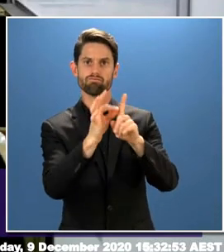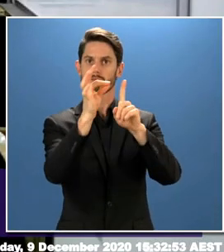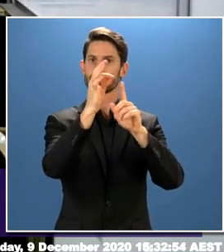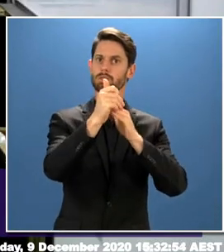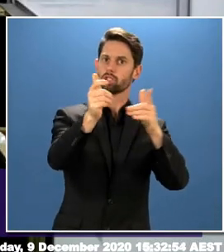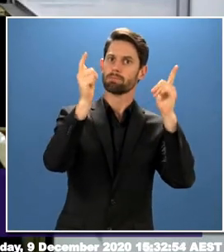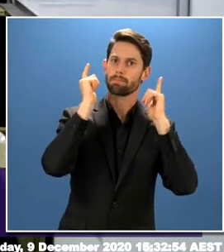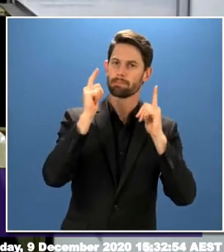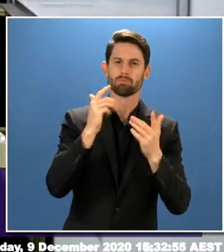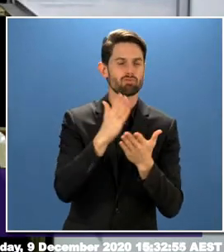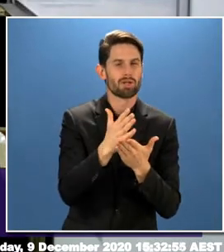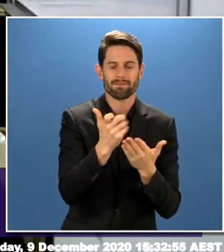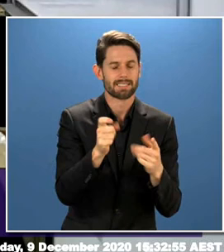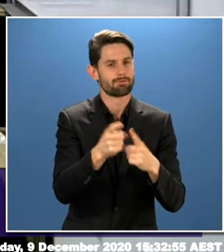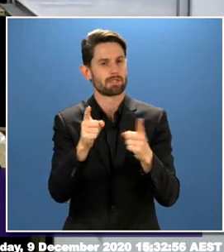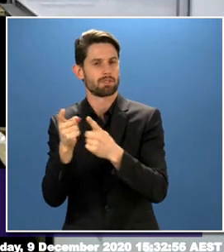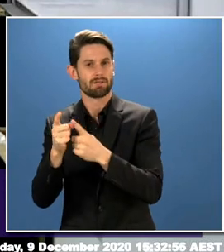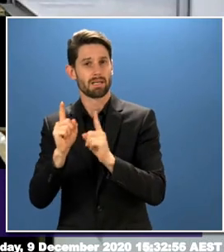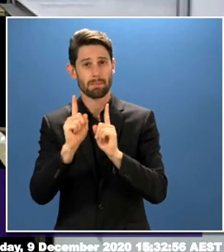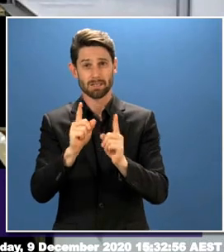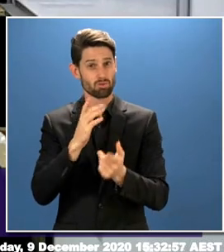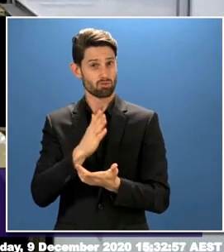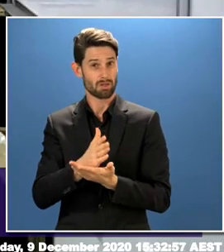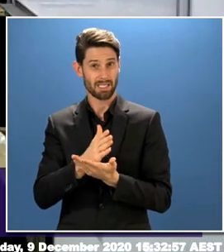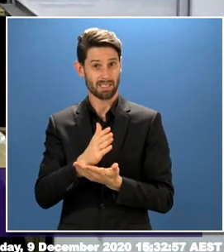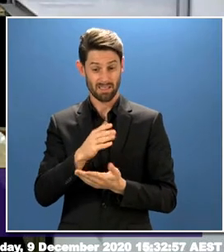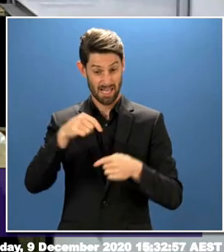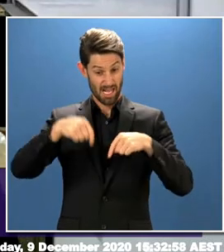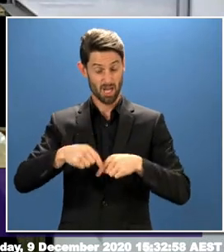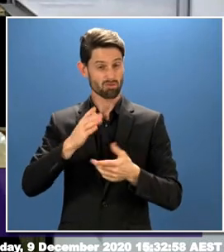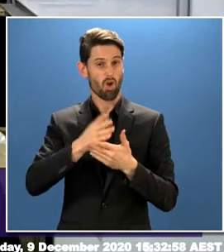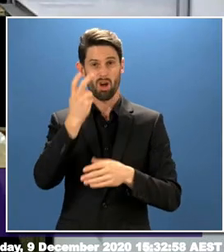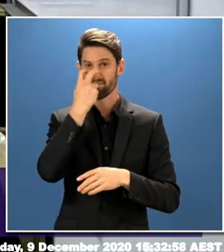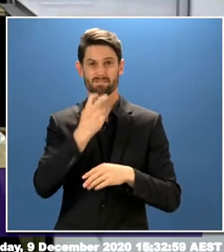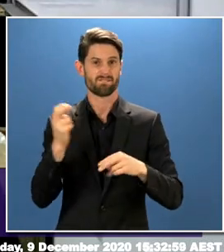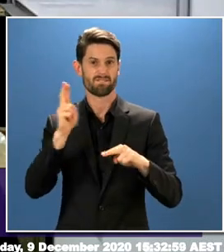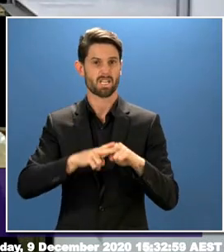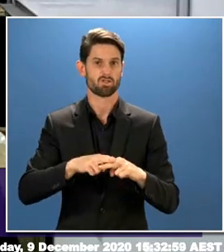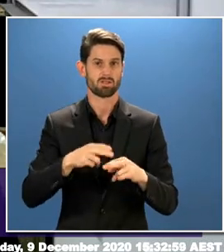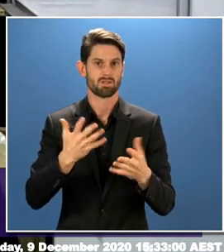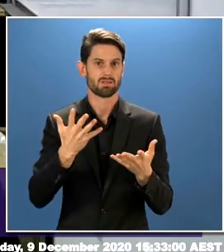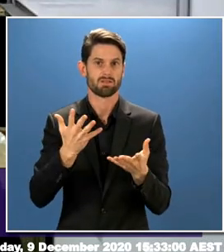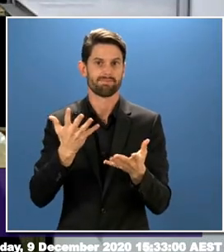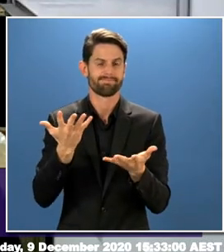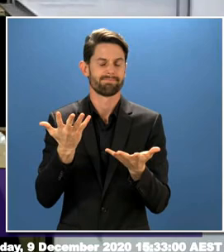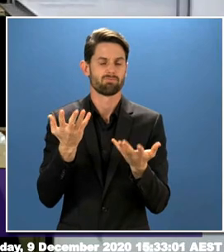There's a whole pathway. But we are so outdated with how we understand transition. It can't be two years.